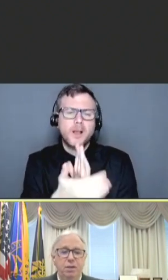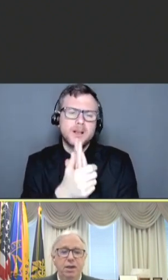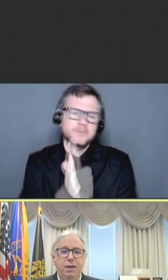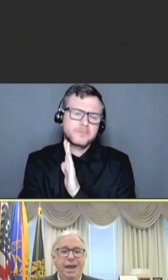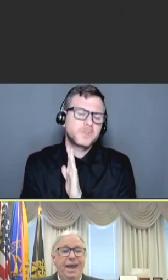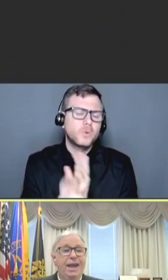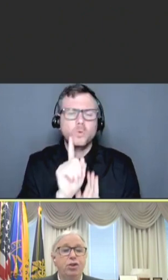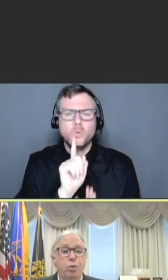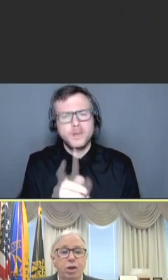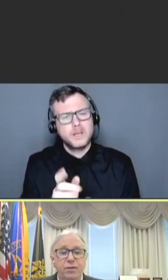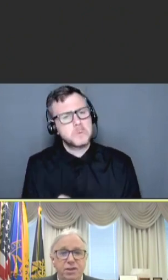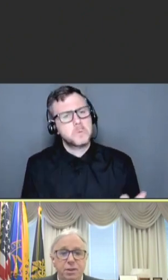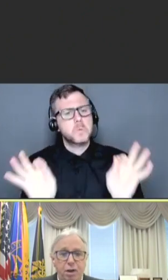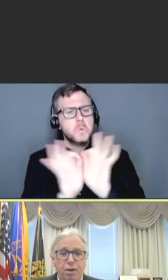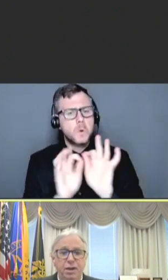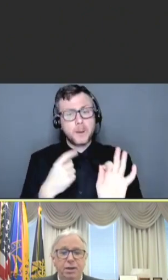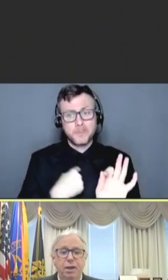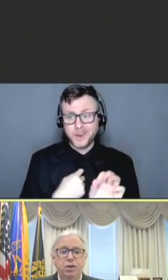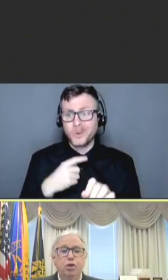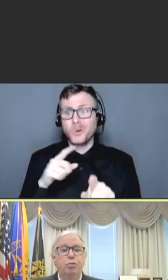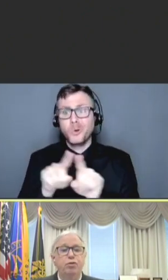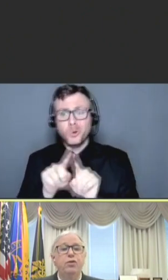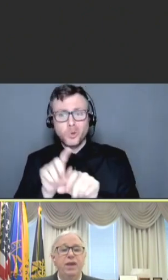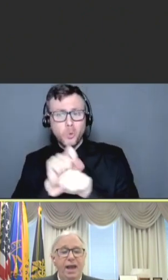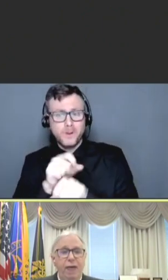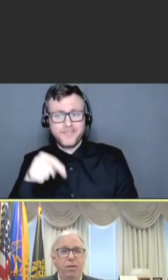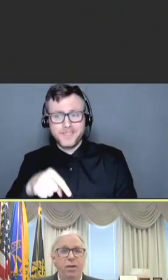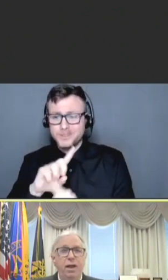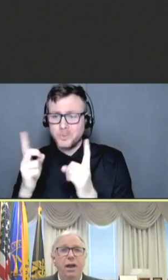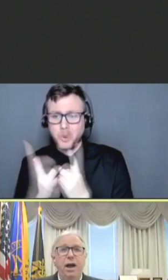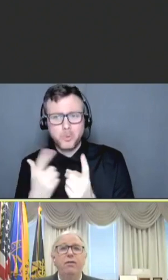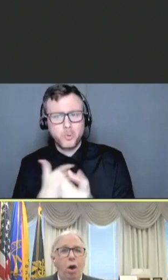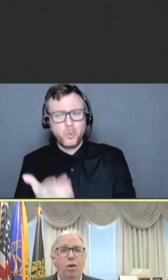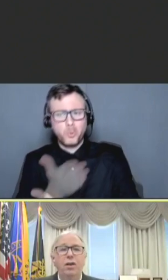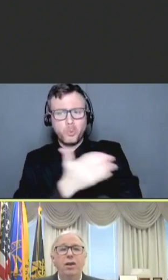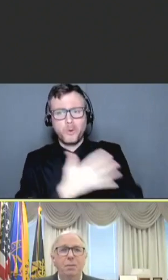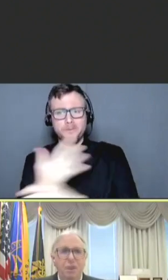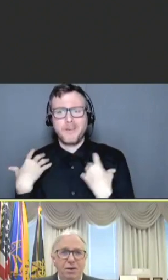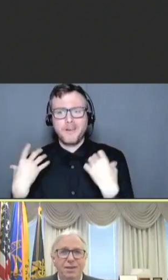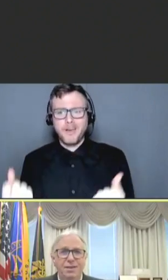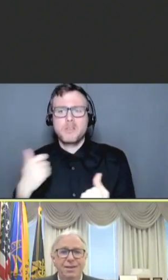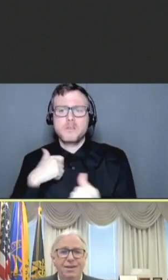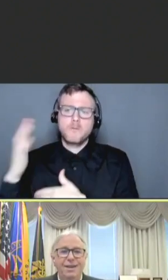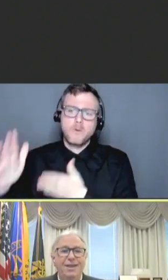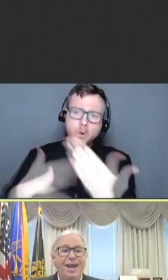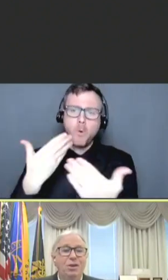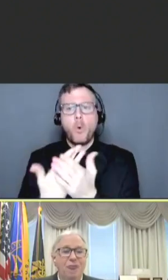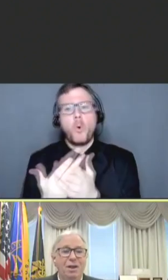to me, and to the work of this department, to improve the health of all Americans. Thank you